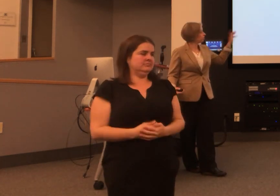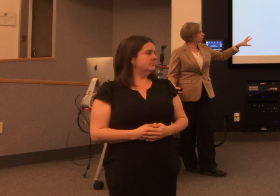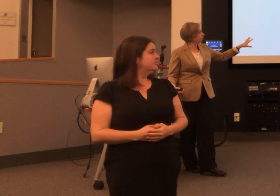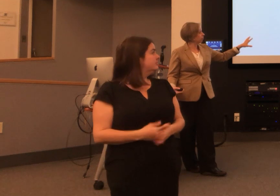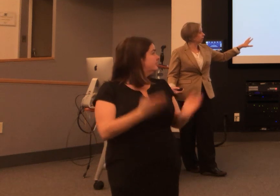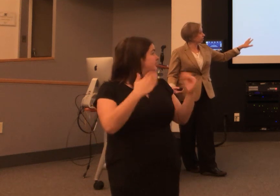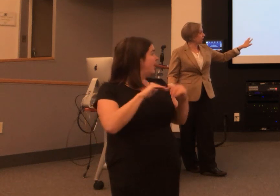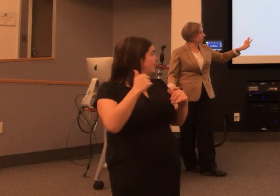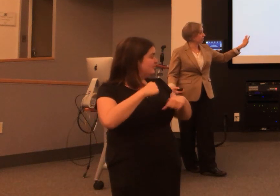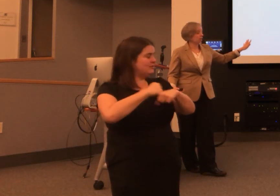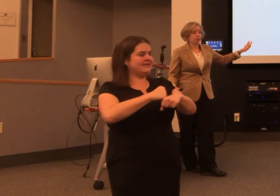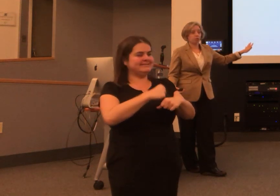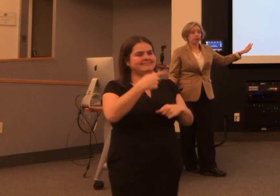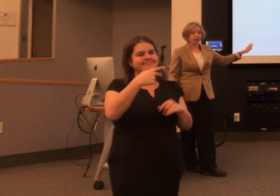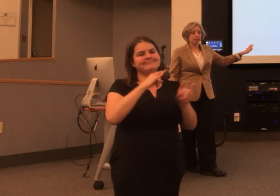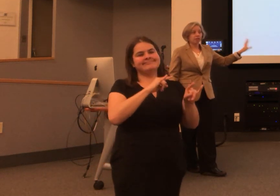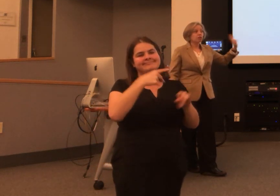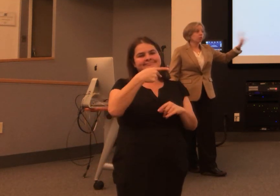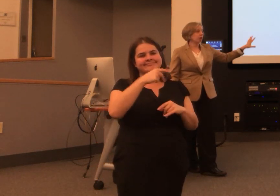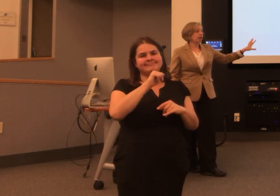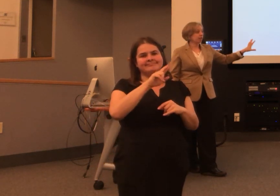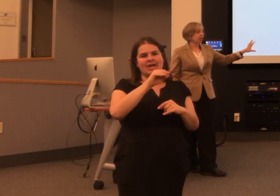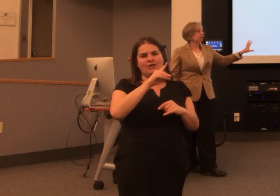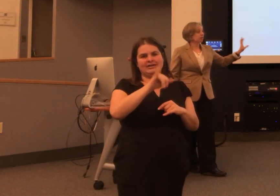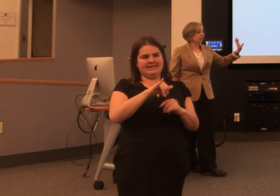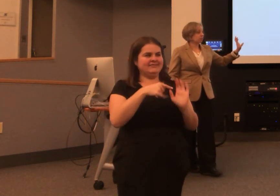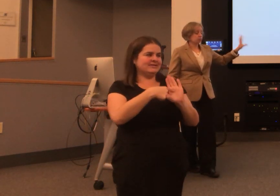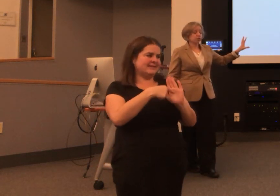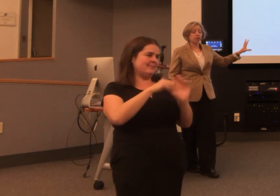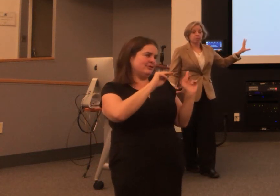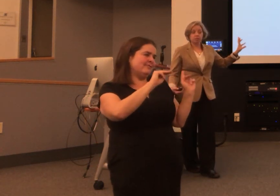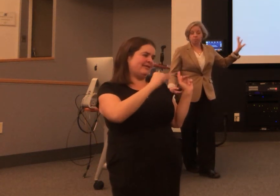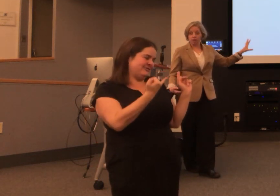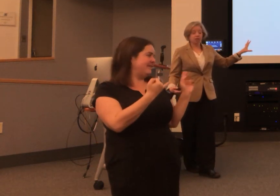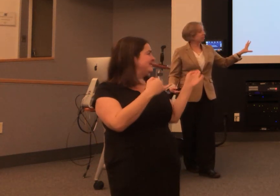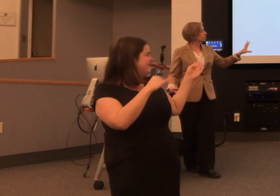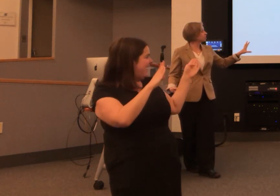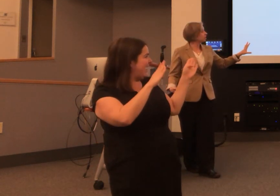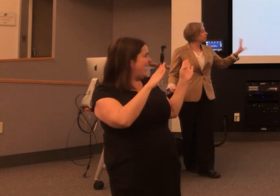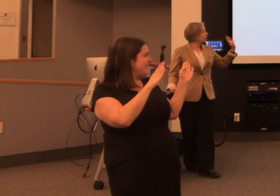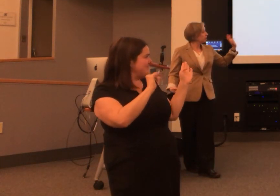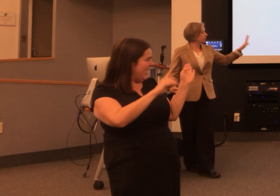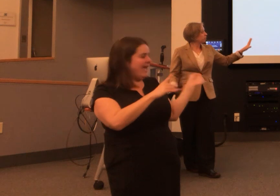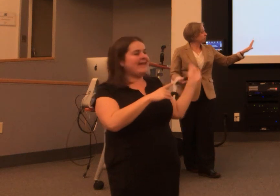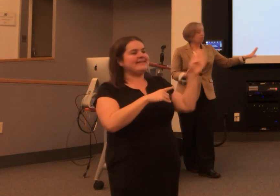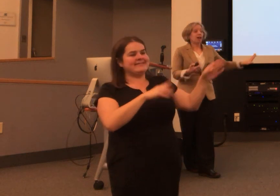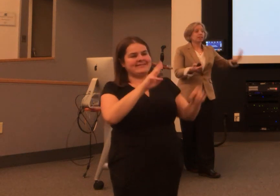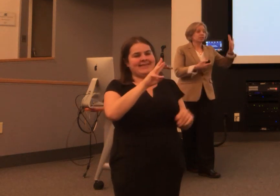You see Michael Jackson came out with Bad, Weird Al Yankovic is probably the most famous parodyist, he came up with Fat.